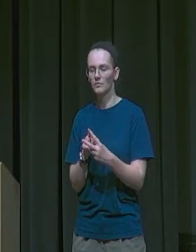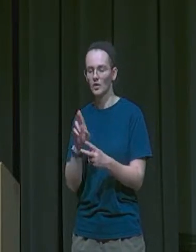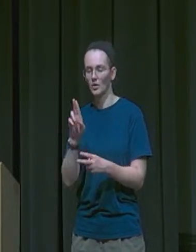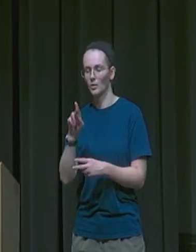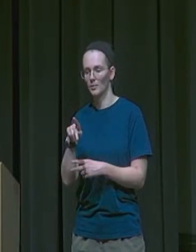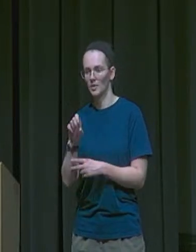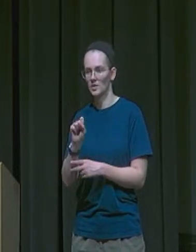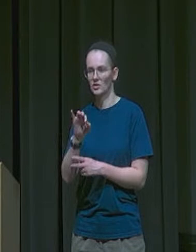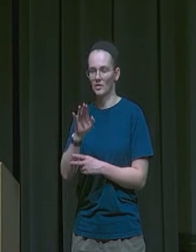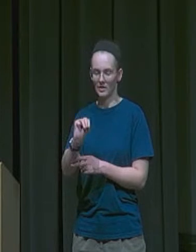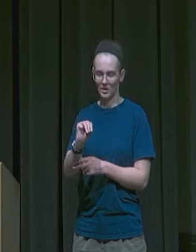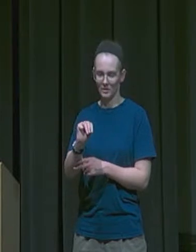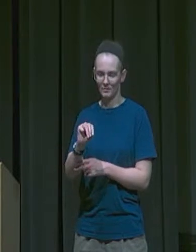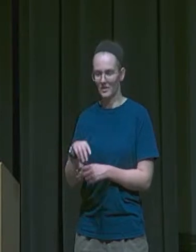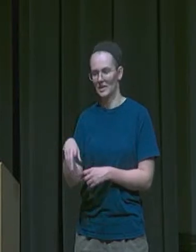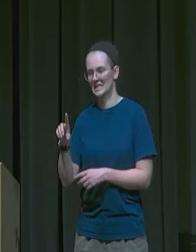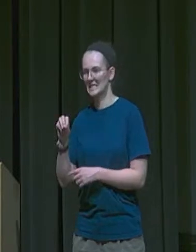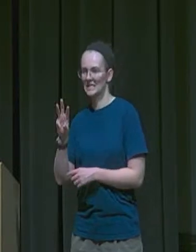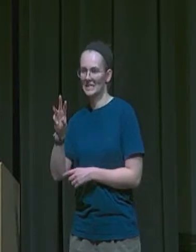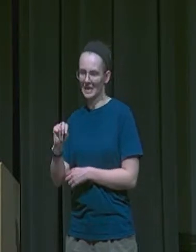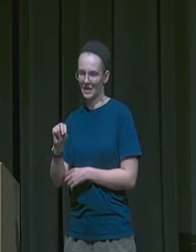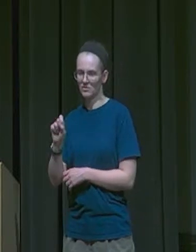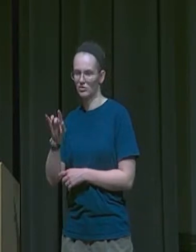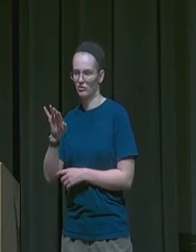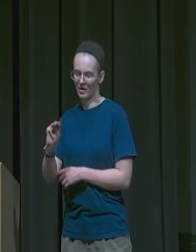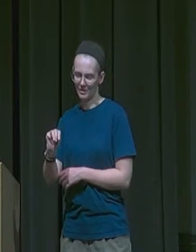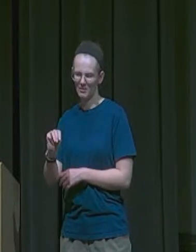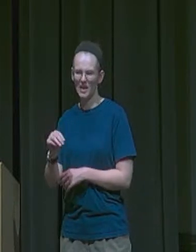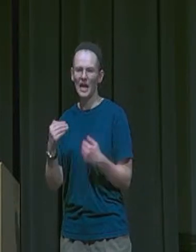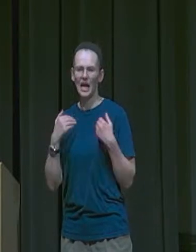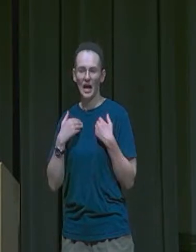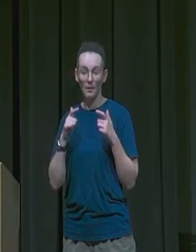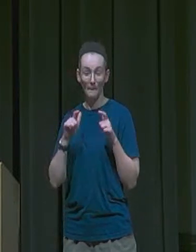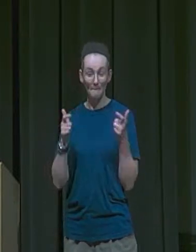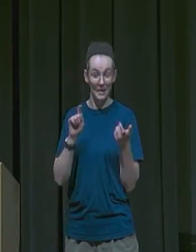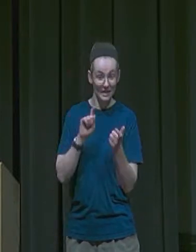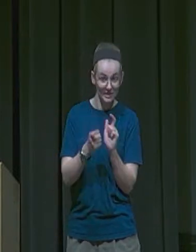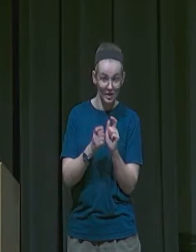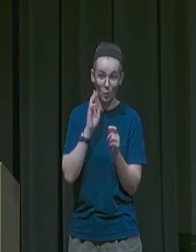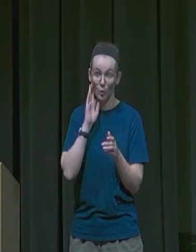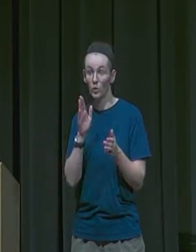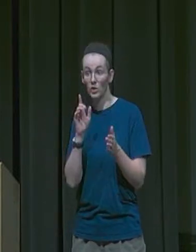and downstream are there any appreciable changes that we're going to see and the